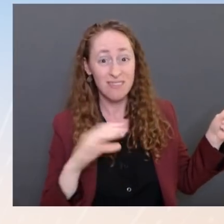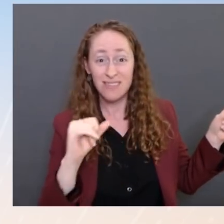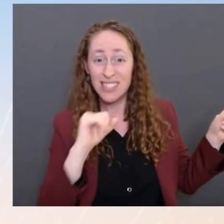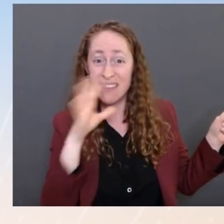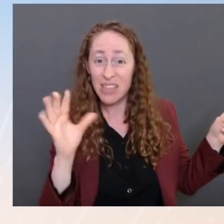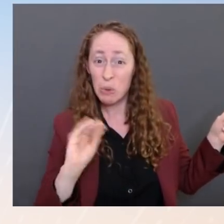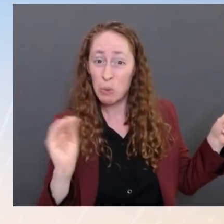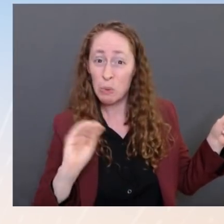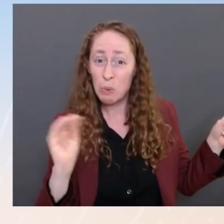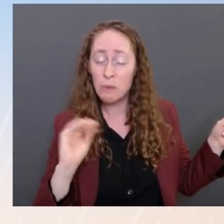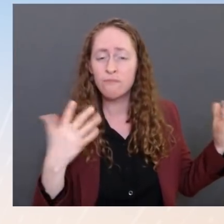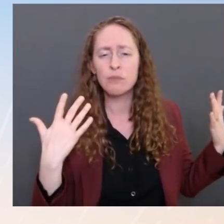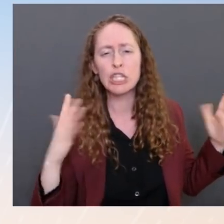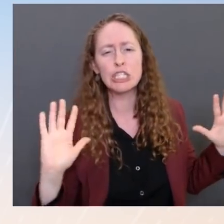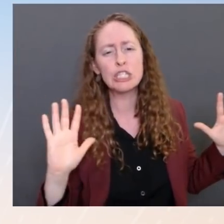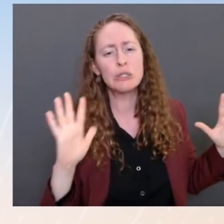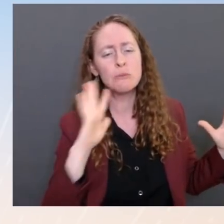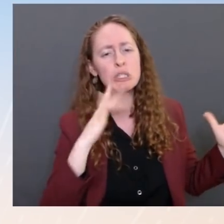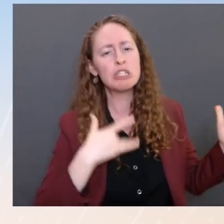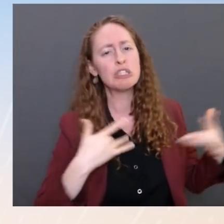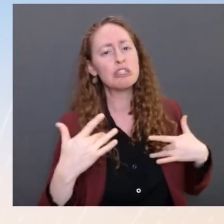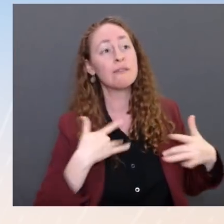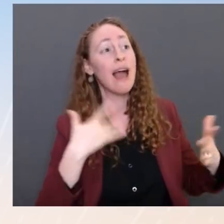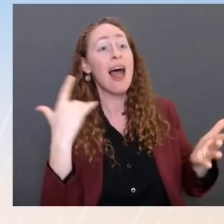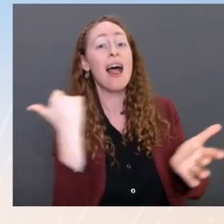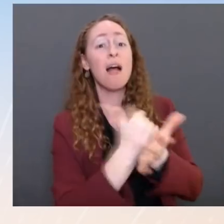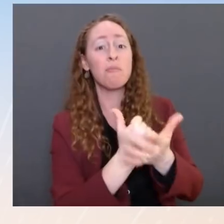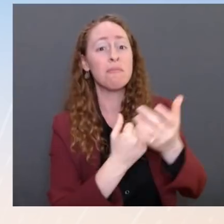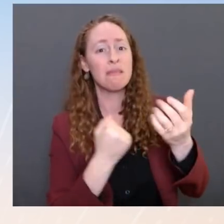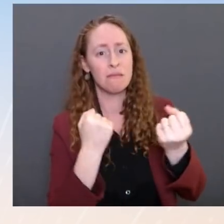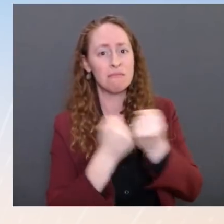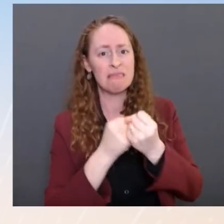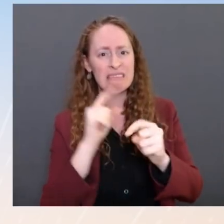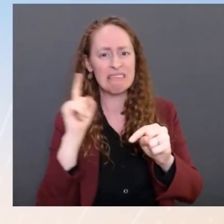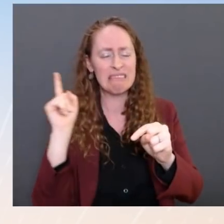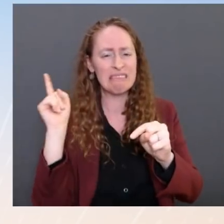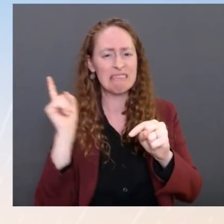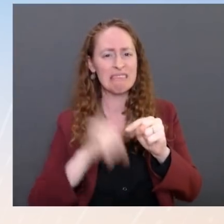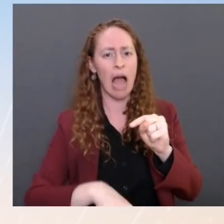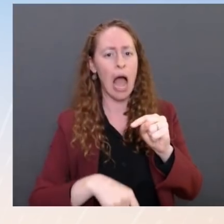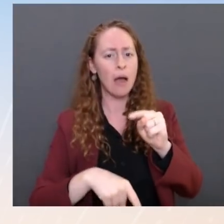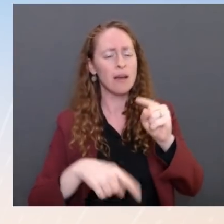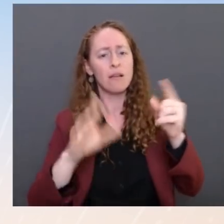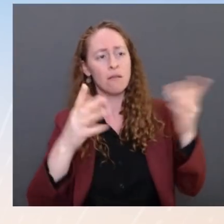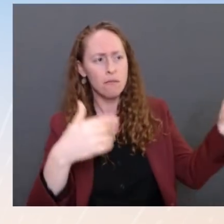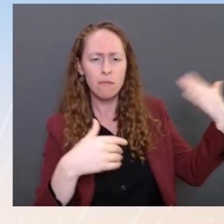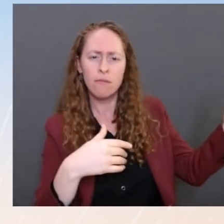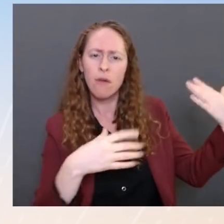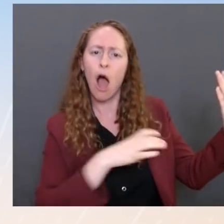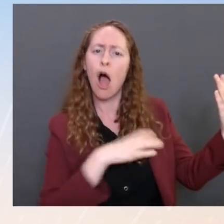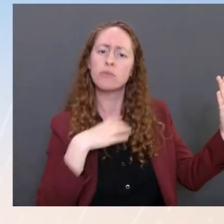We need Congress to show up not with empty words, but with action, to fight COVID at home and abroad. As we mark this tragic milestone,